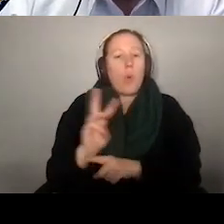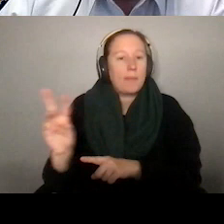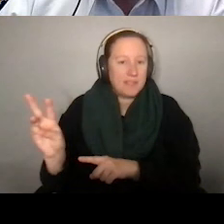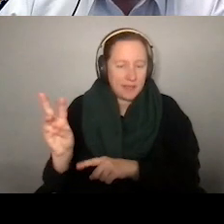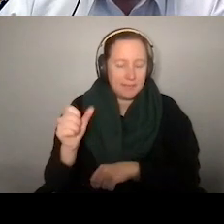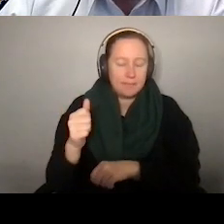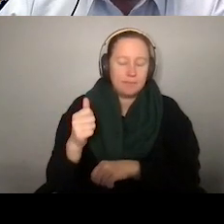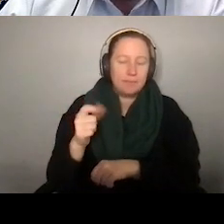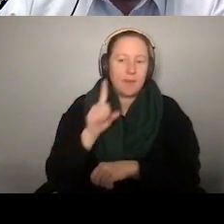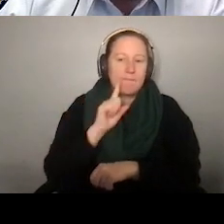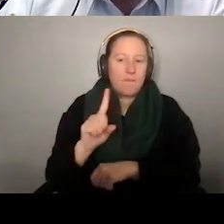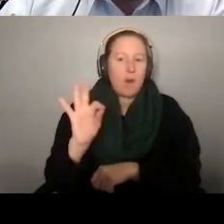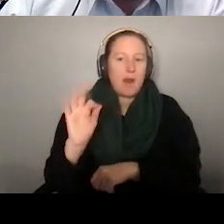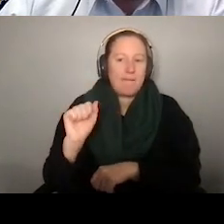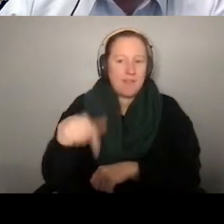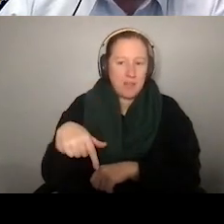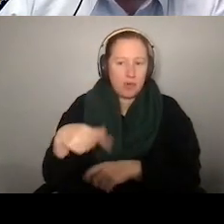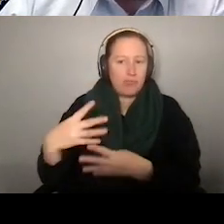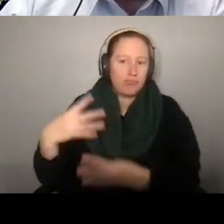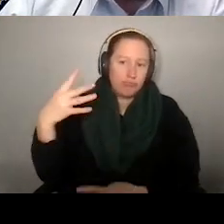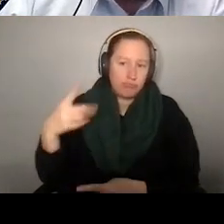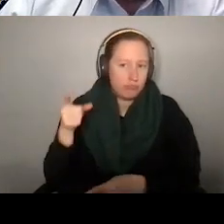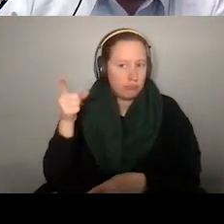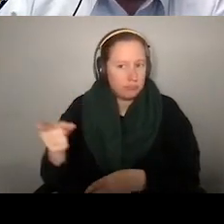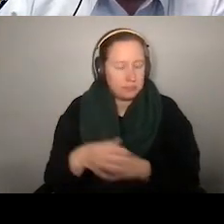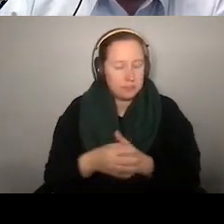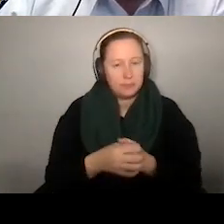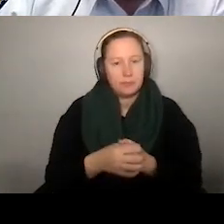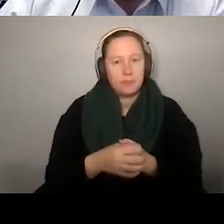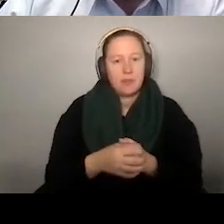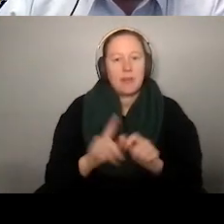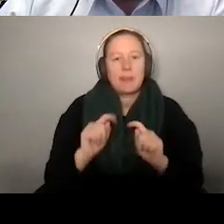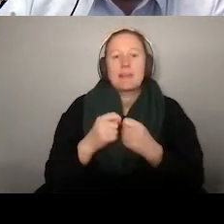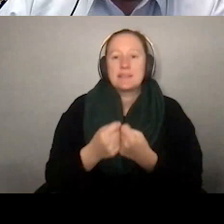for our frequently asked questions document. Our team puts a lot of work into grooming